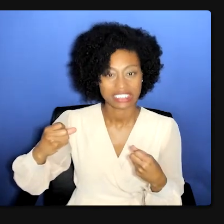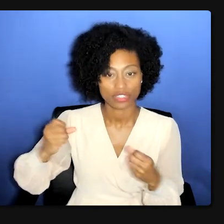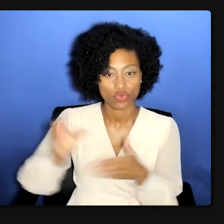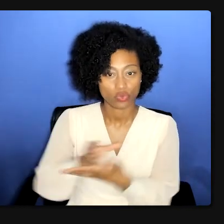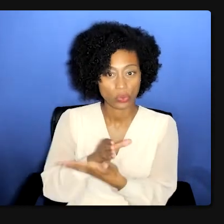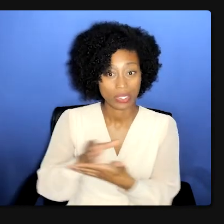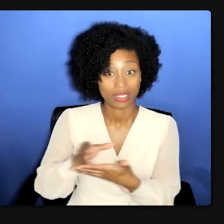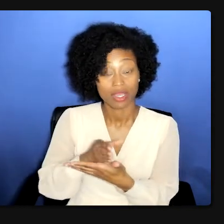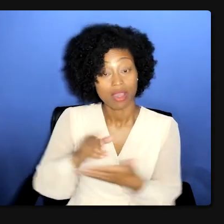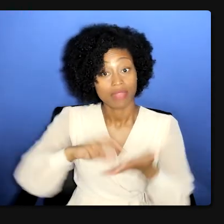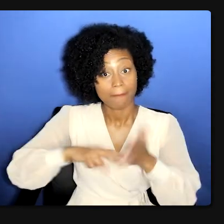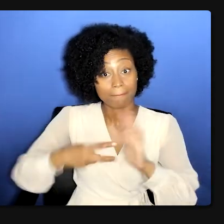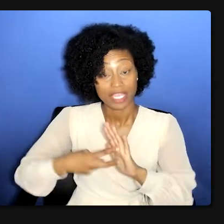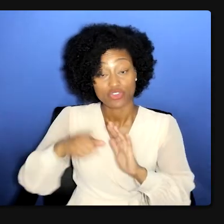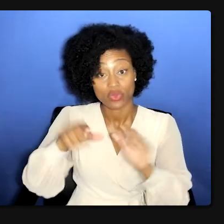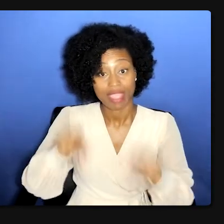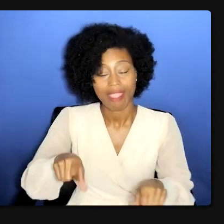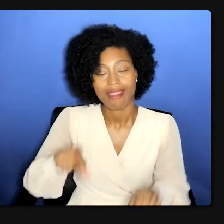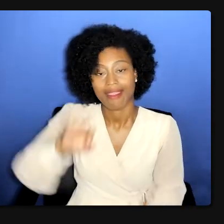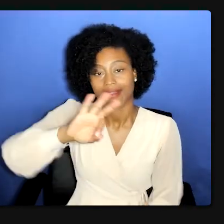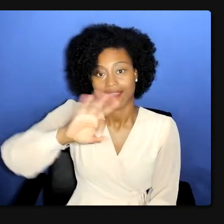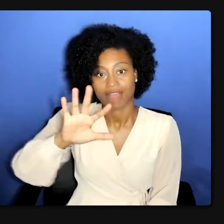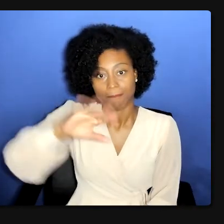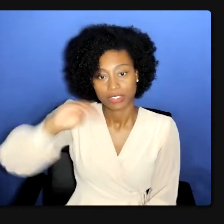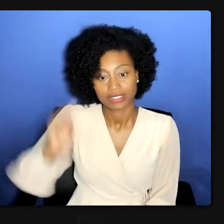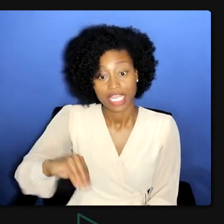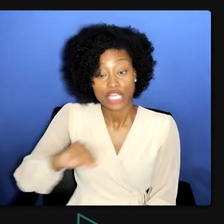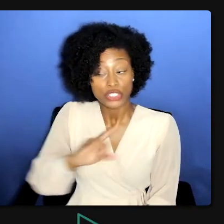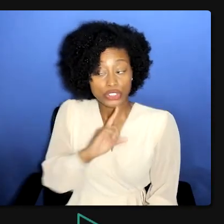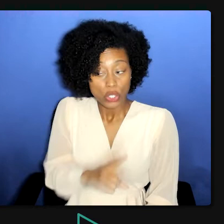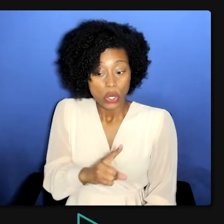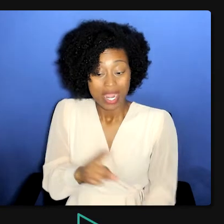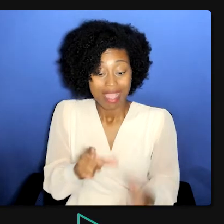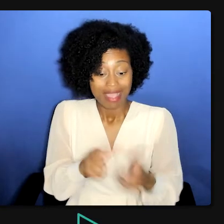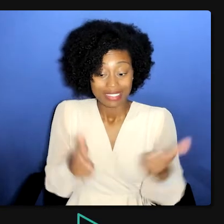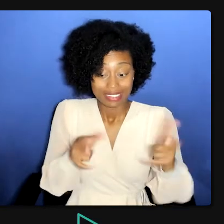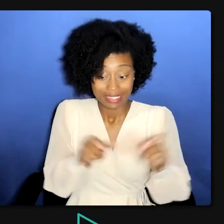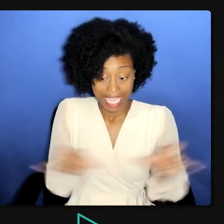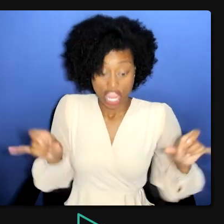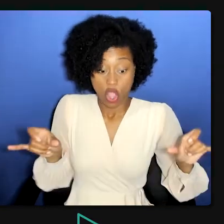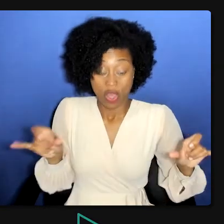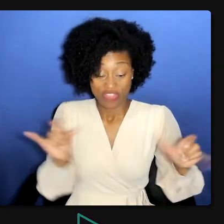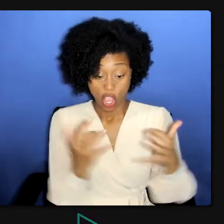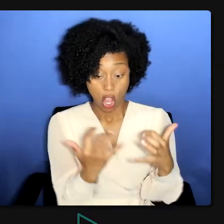meaning that you can be 95% sure that at scale, as this audience grows,